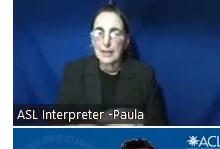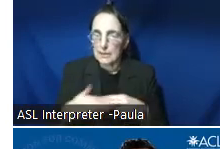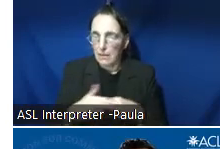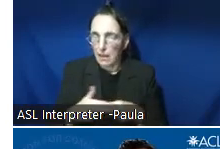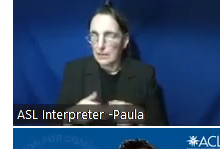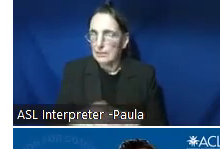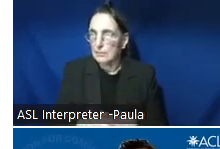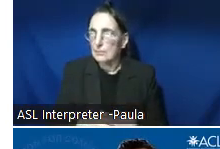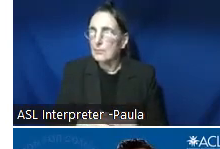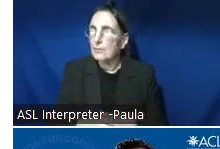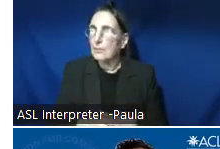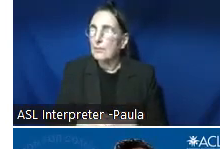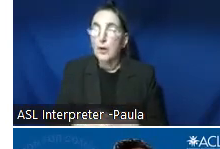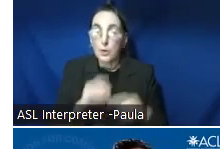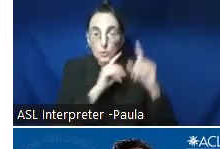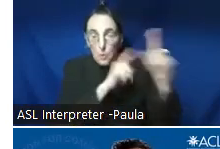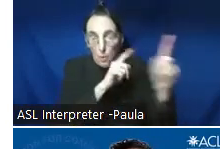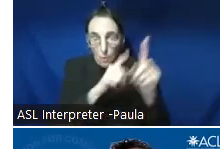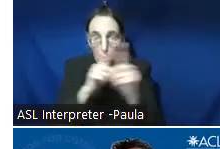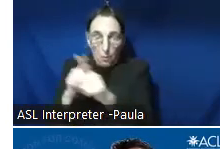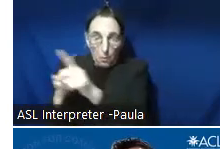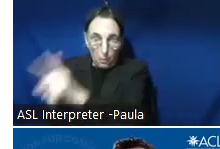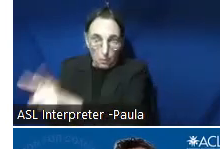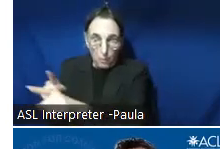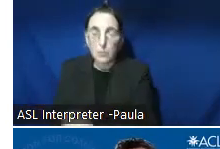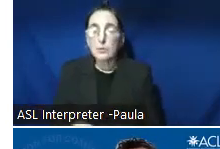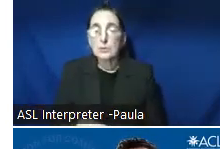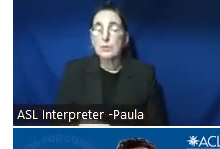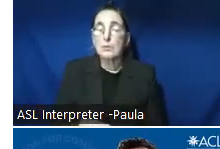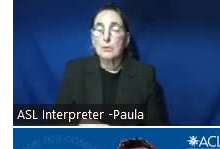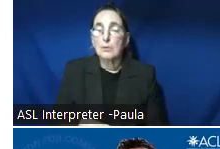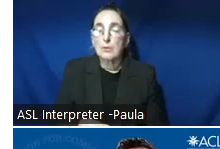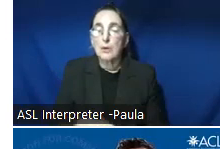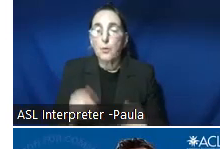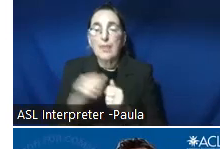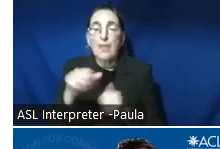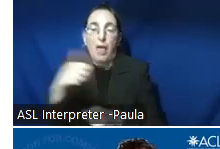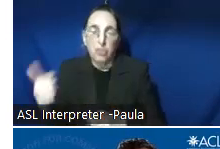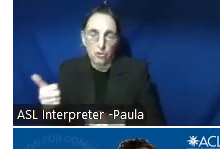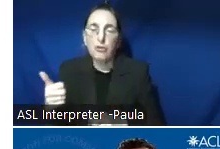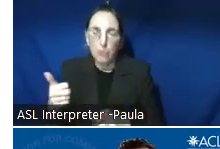The alignment of goals with other relevant housing and services activities in the state, for example, the state